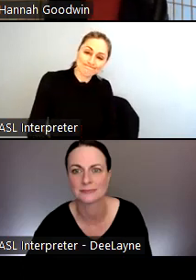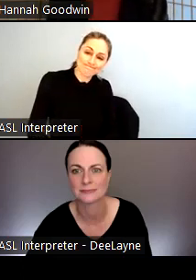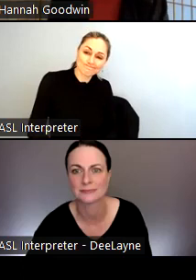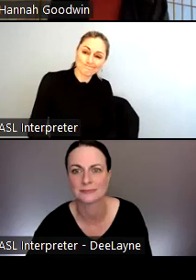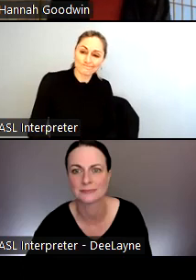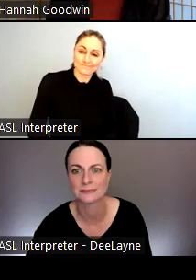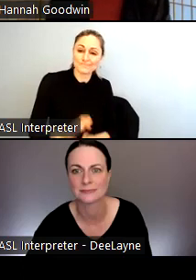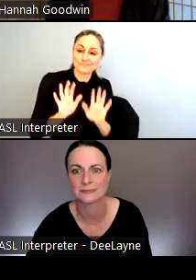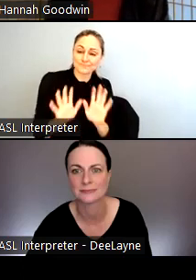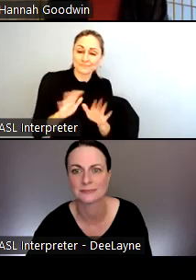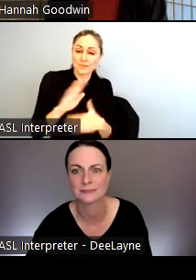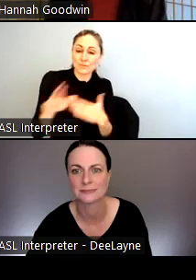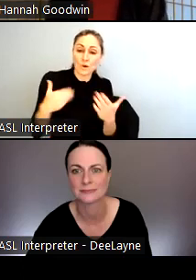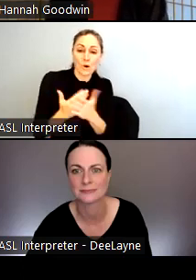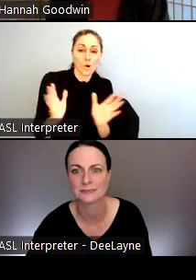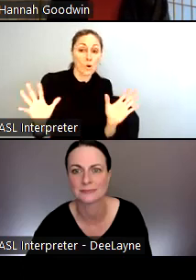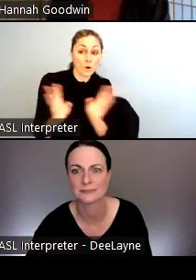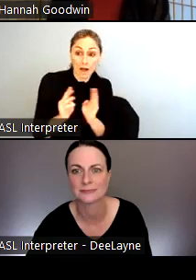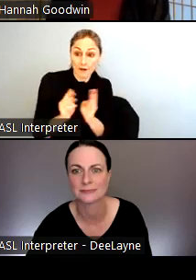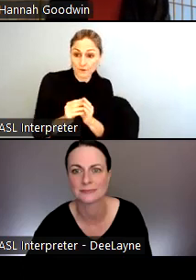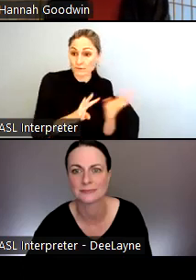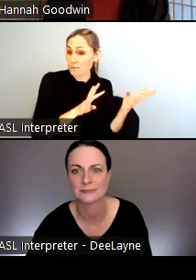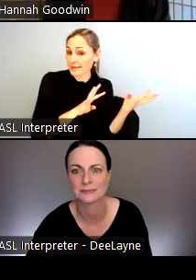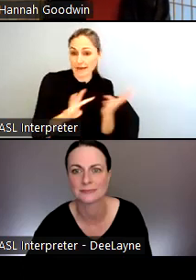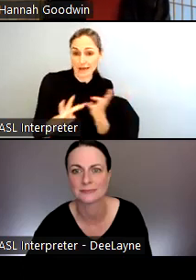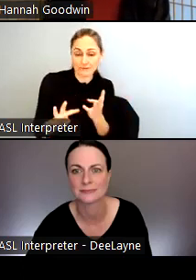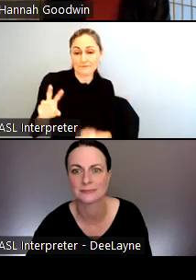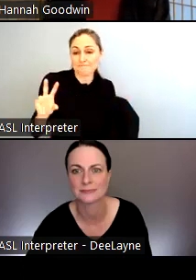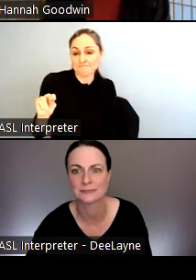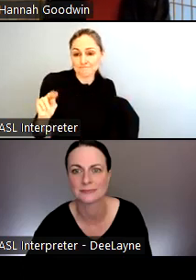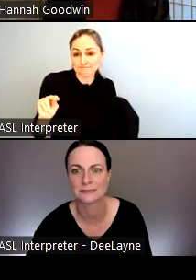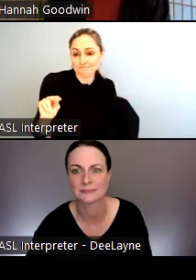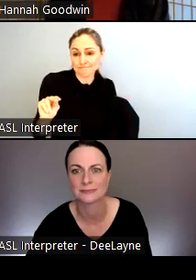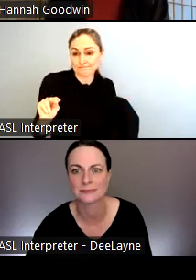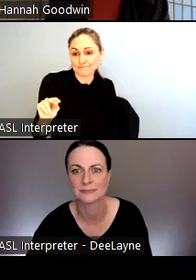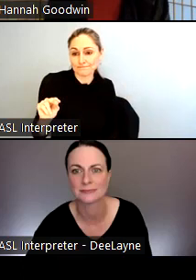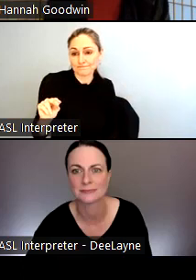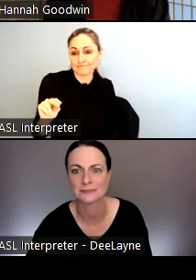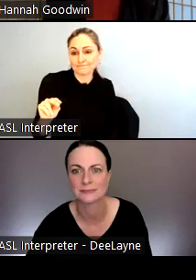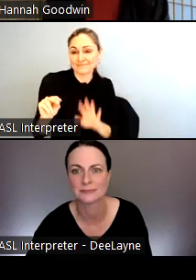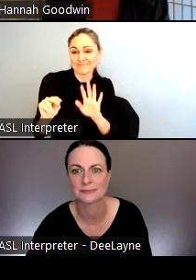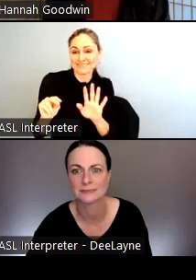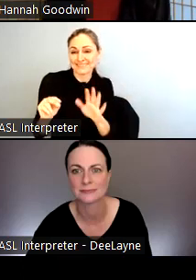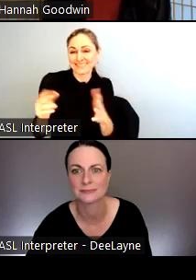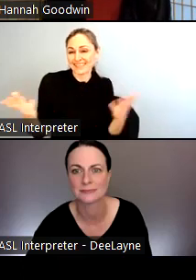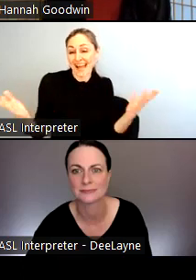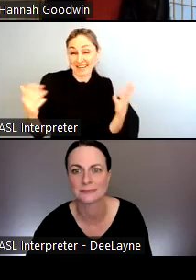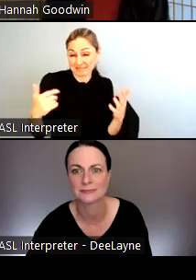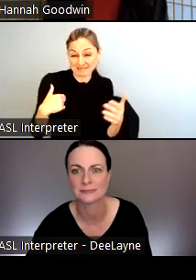The whole conference will not be live streamed. And actually may, I don't know. Jessica, maybe I'll turn to you